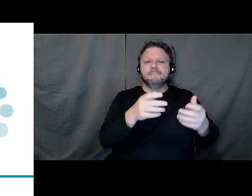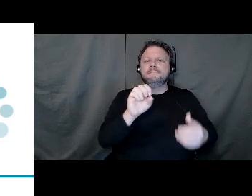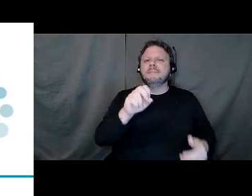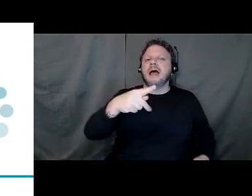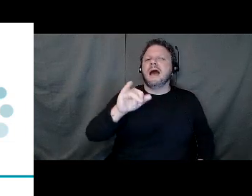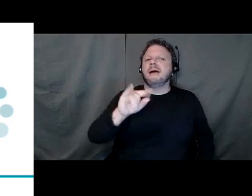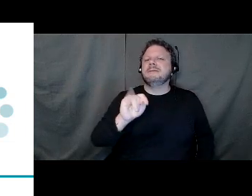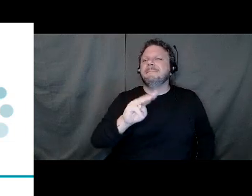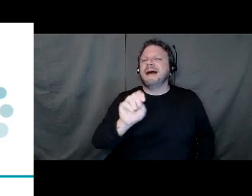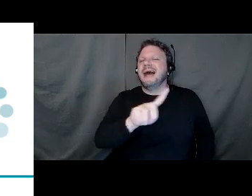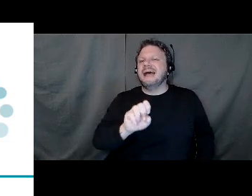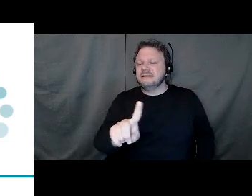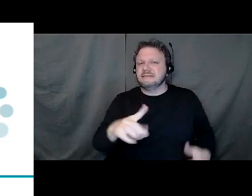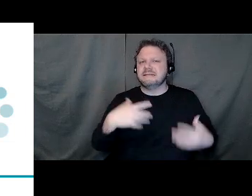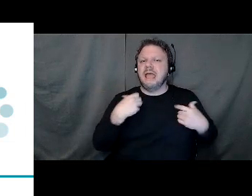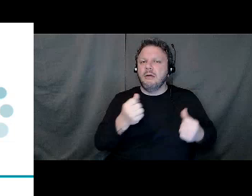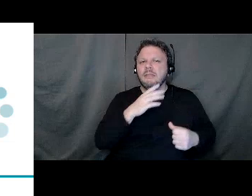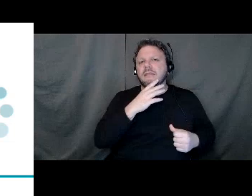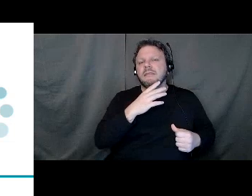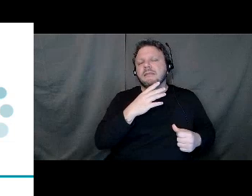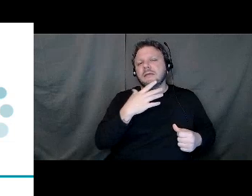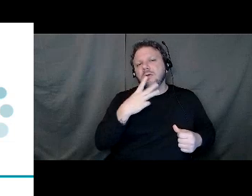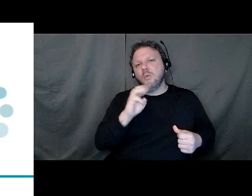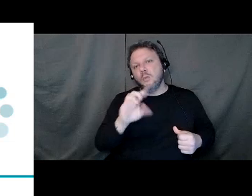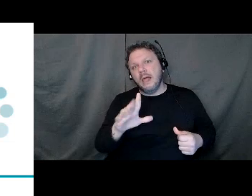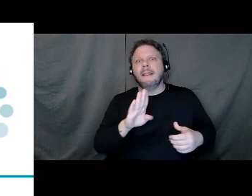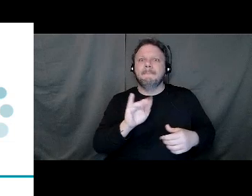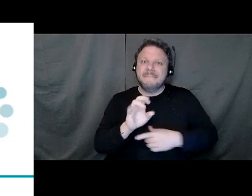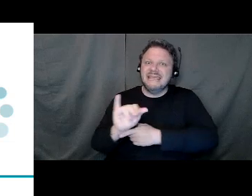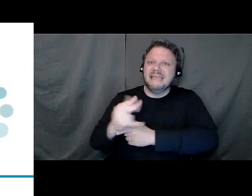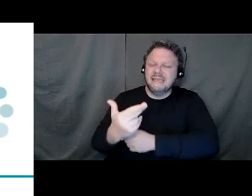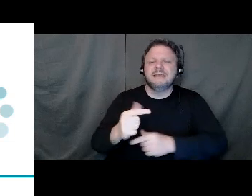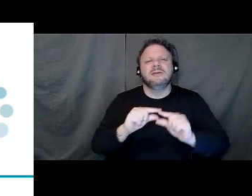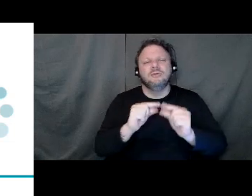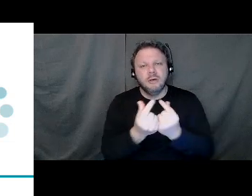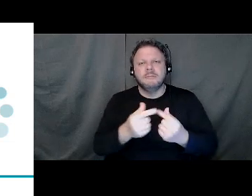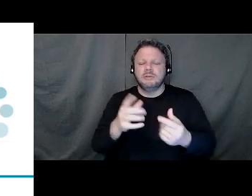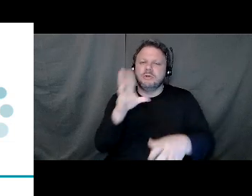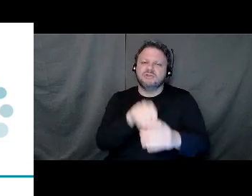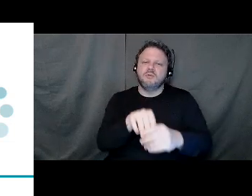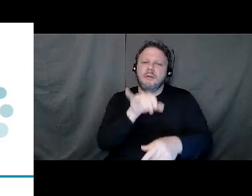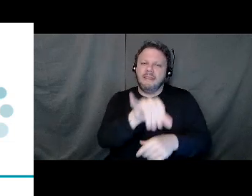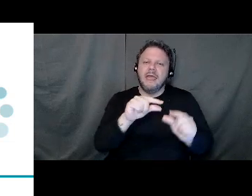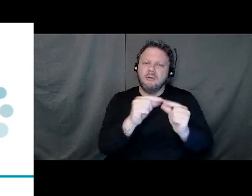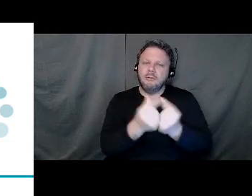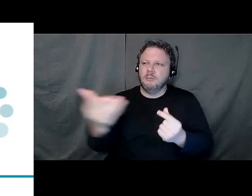they'll actually be presenting next week. If you're interested in learning more about their group's priorities. And then we can introduce you.